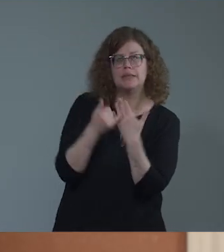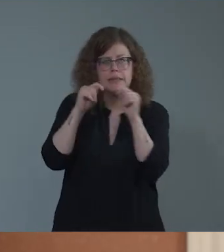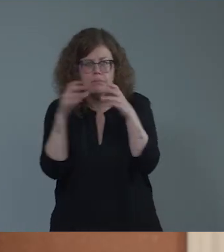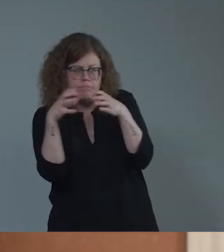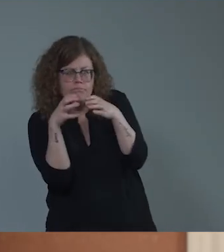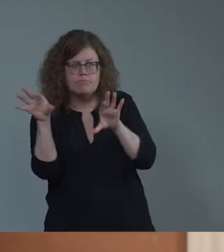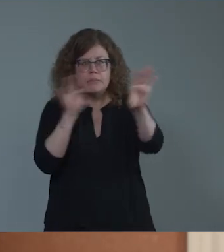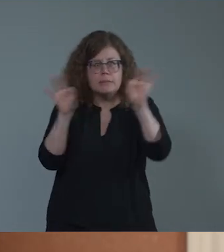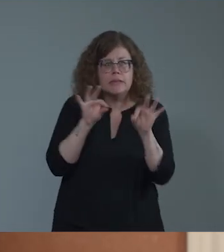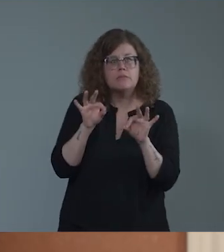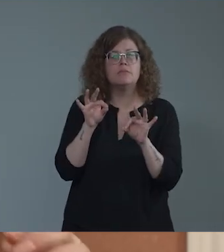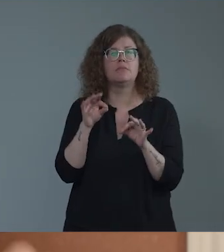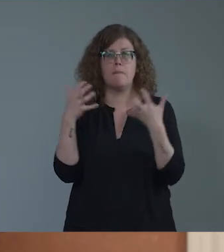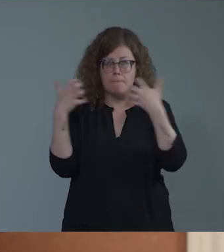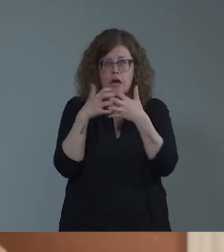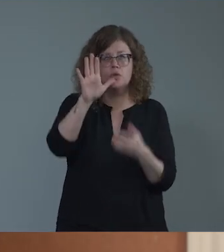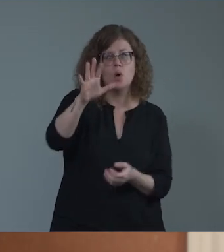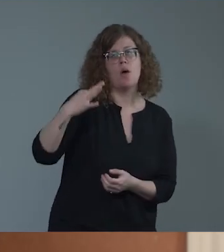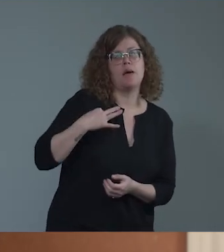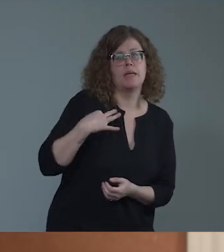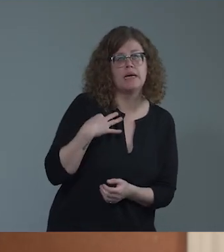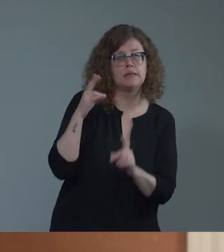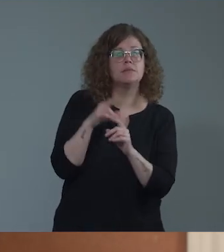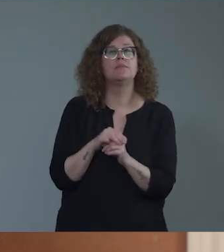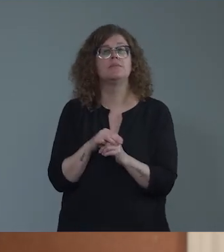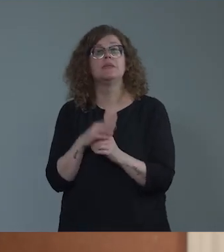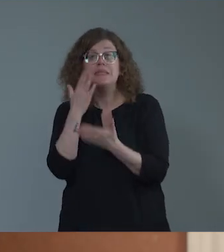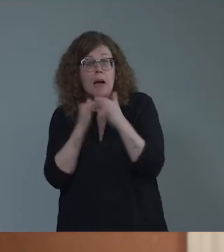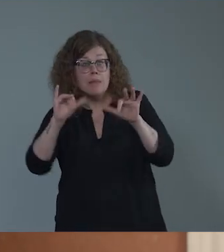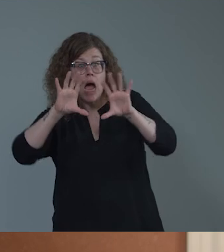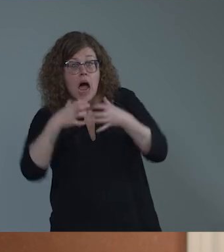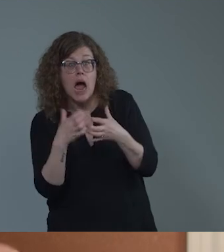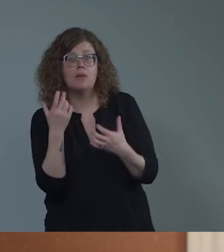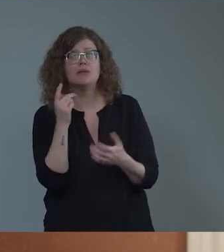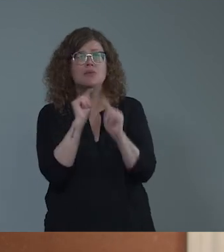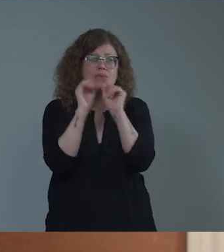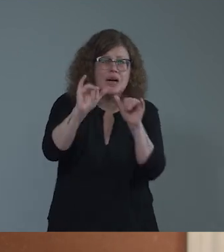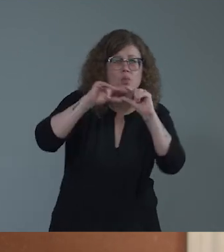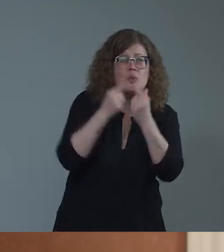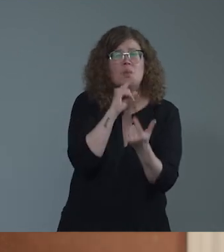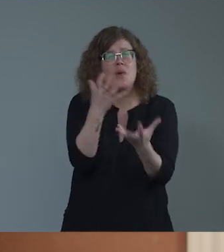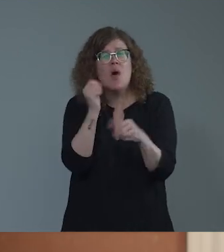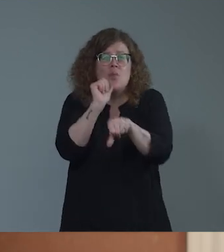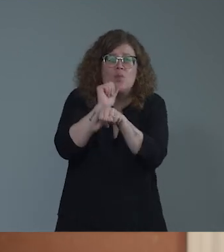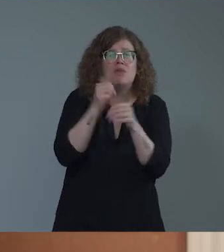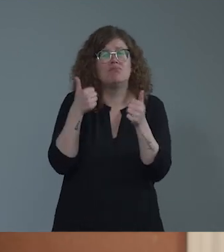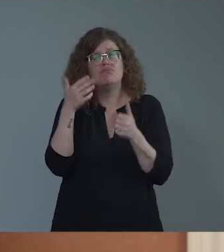groups really want someone who's directly from their community. They want that hyperlocal feel where artists are actually